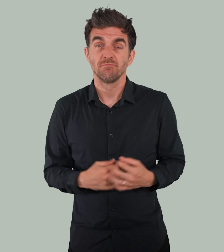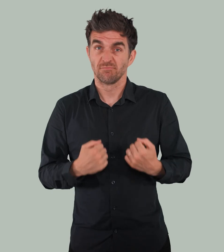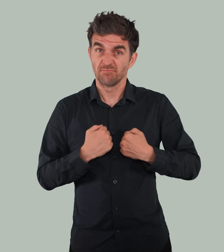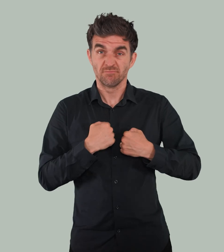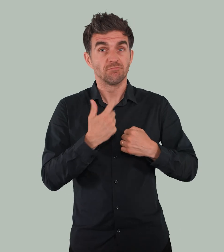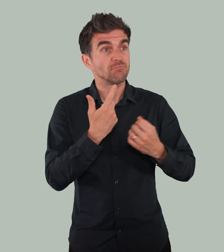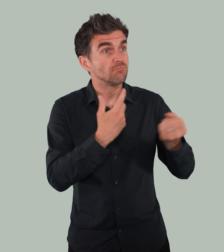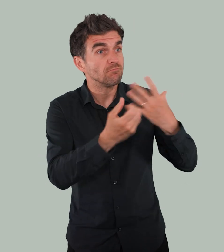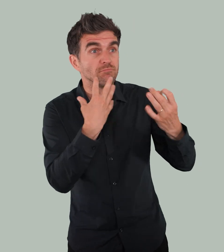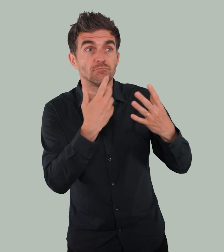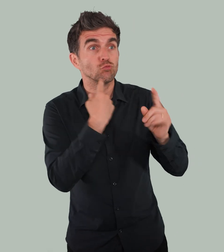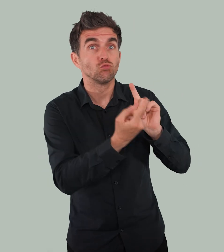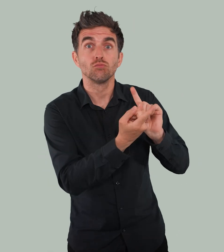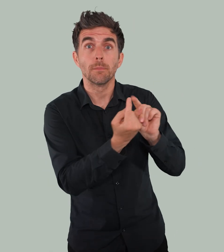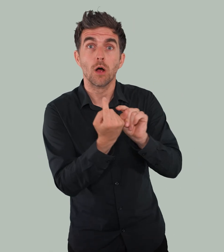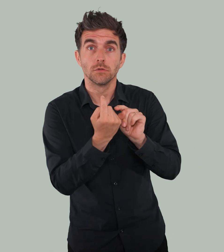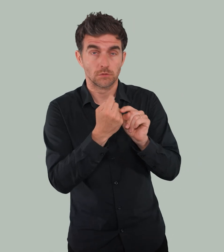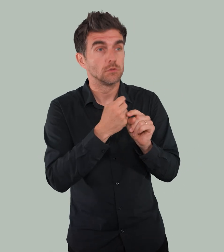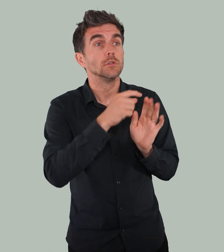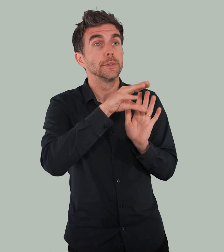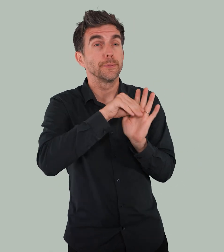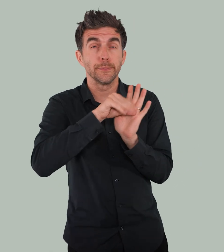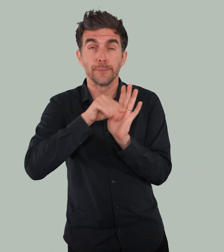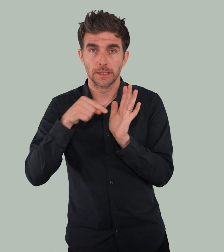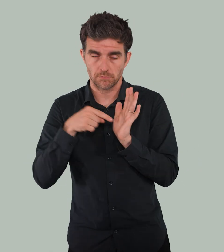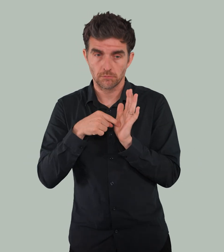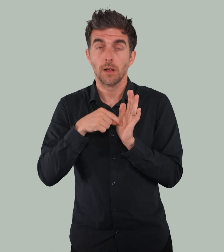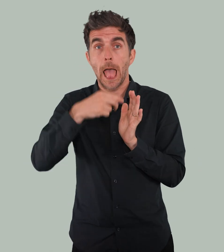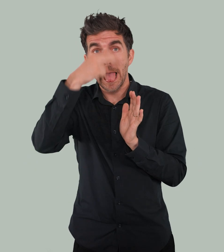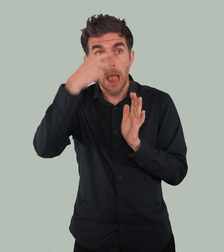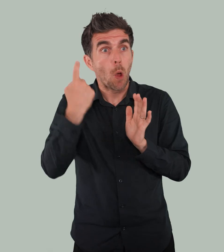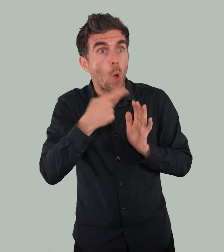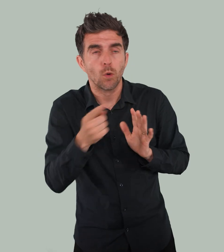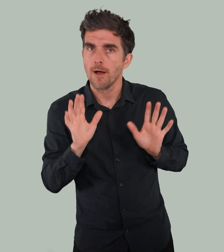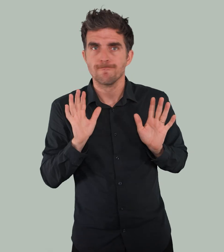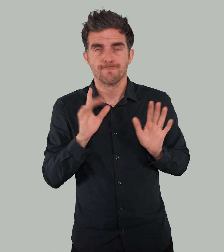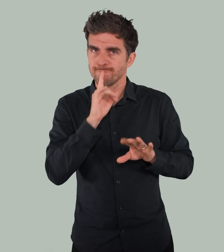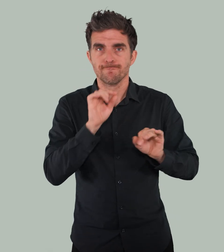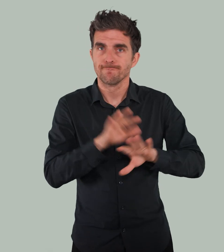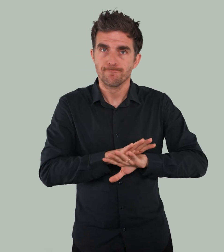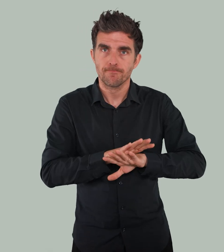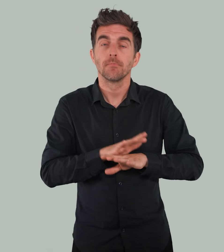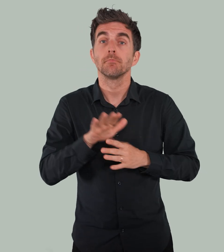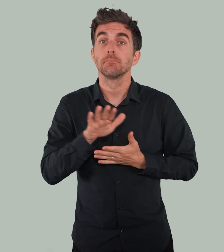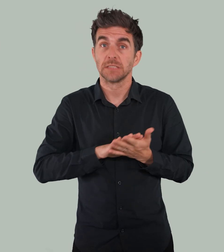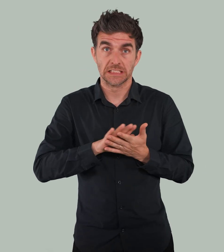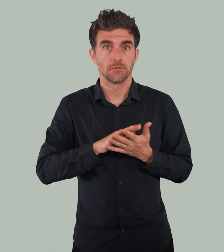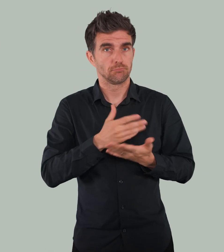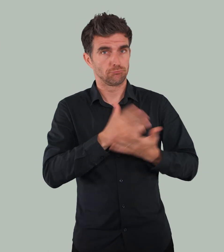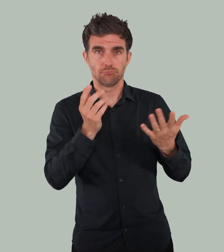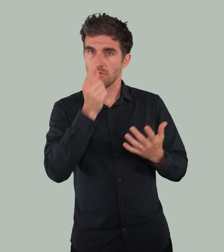Responses were submitted anonymously, enabling contributors